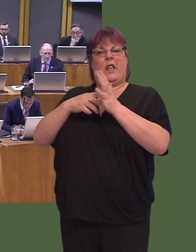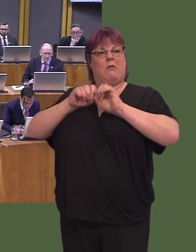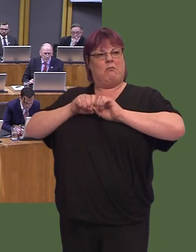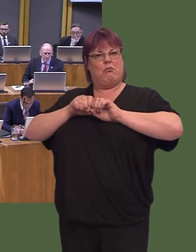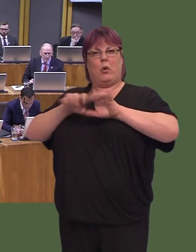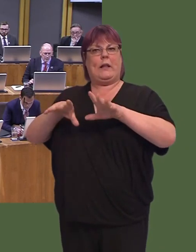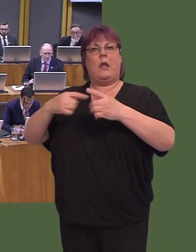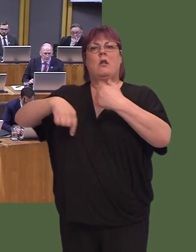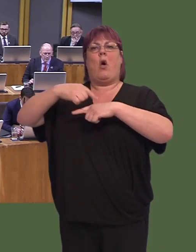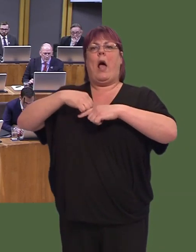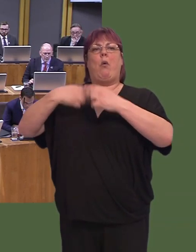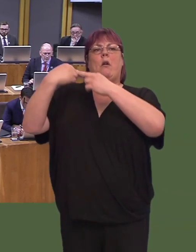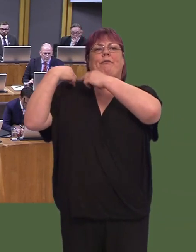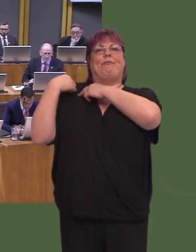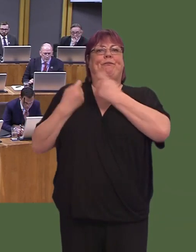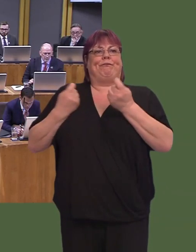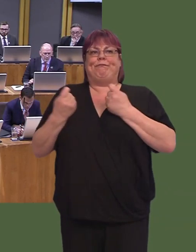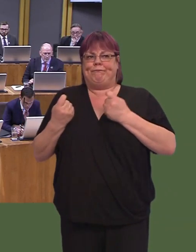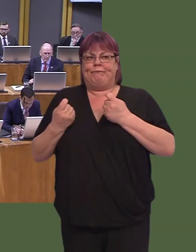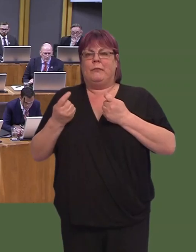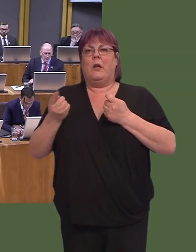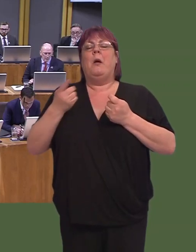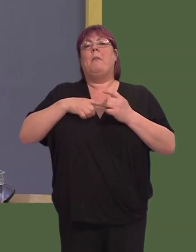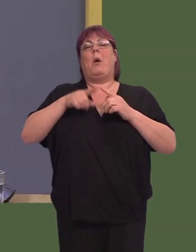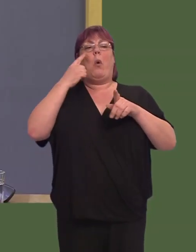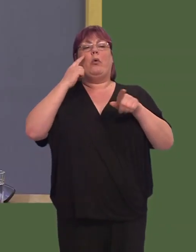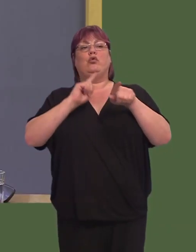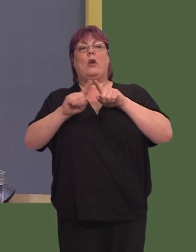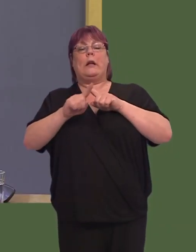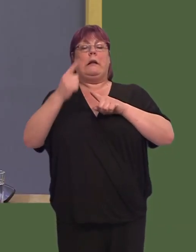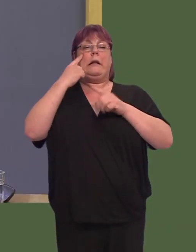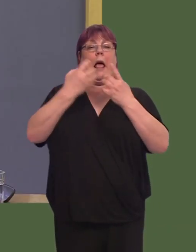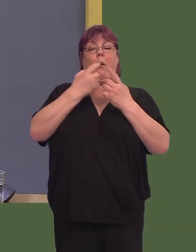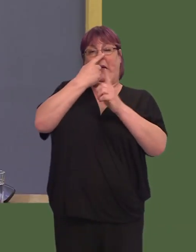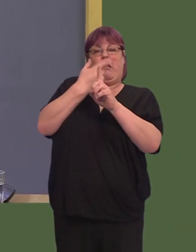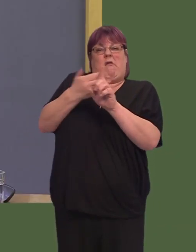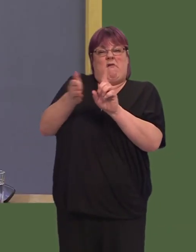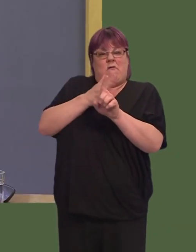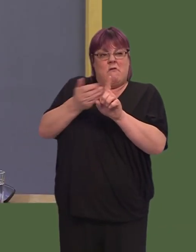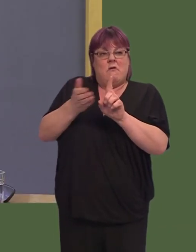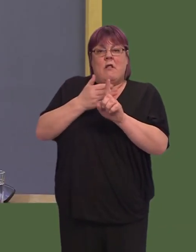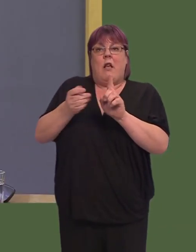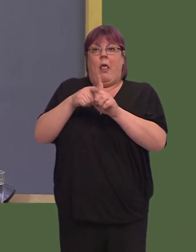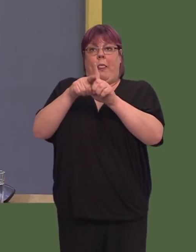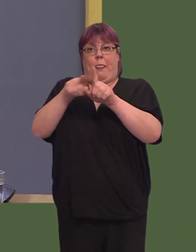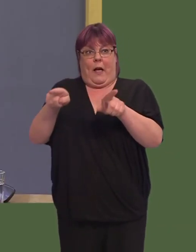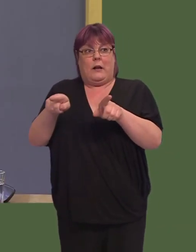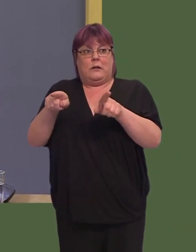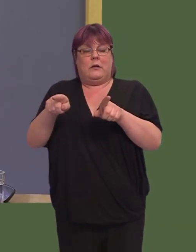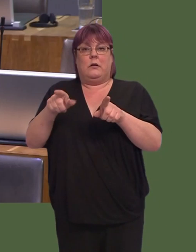we will be looking at ways of maximising our powers and our influence in those areas where it isn't in our direct control.